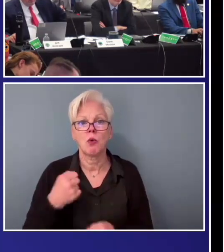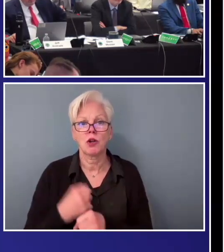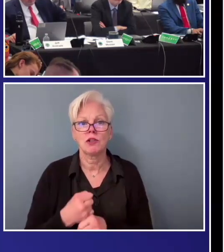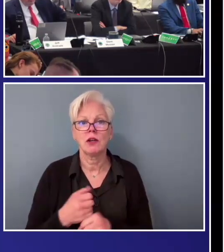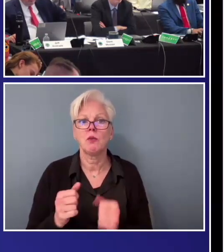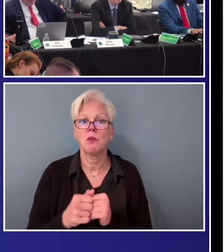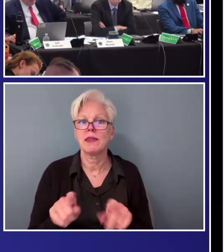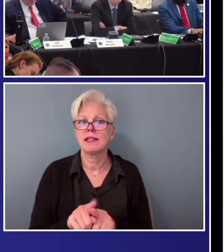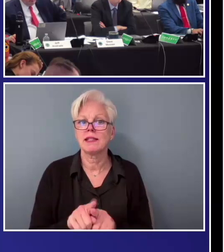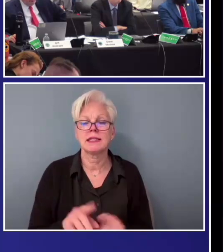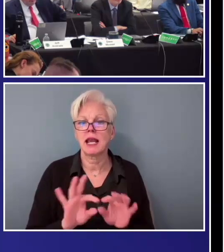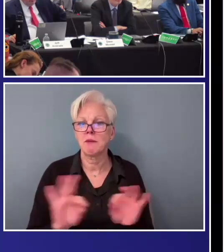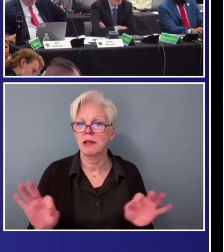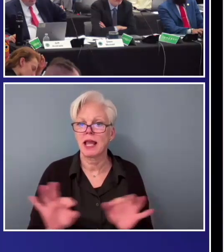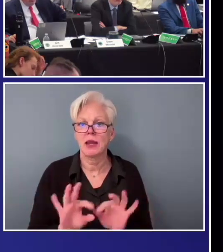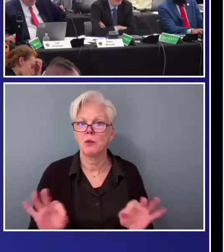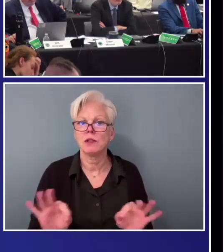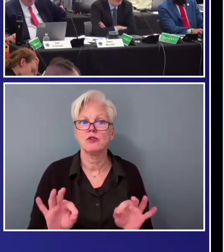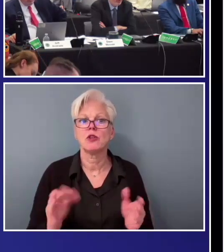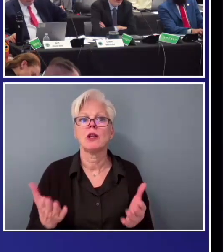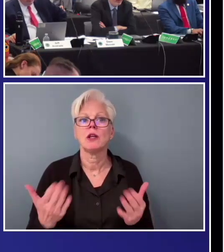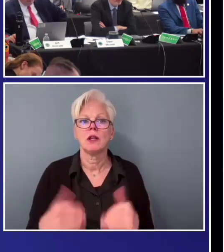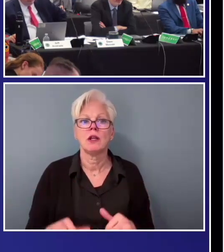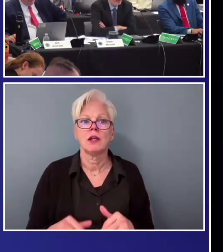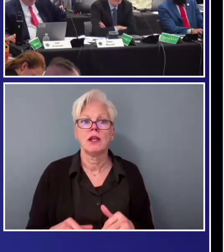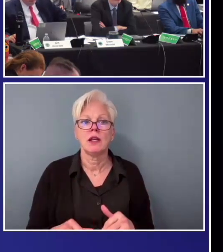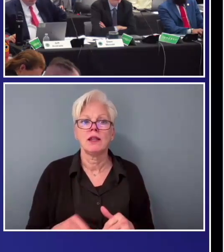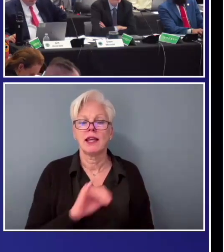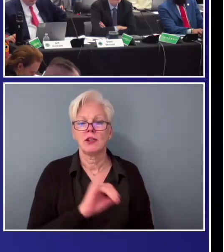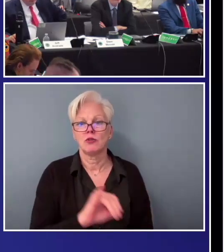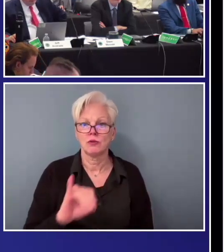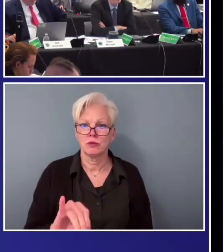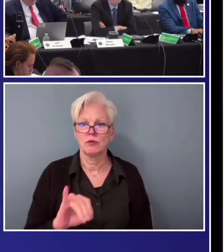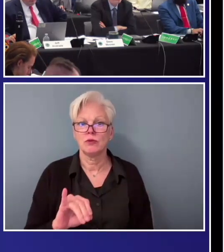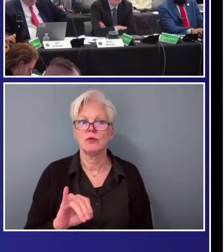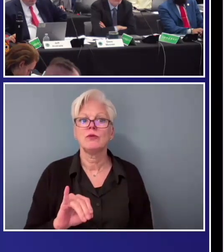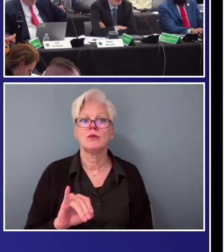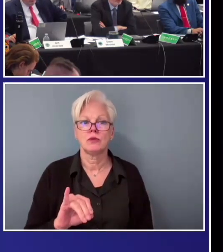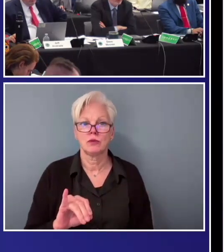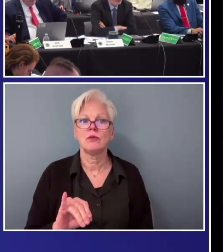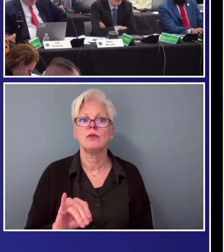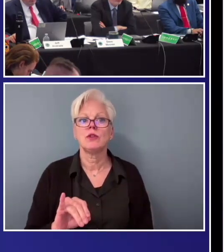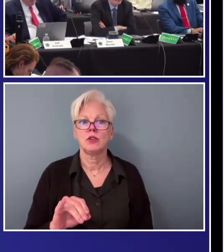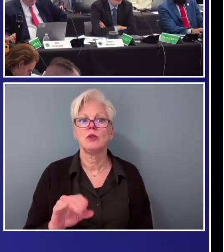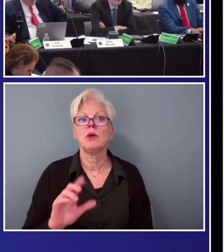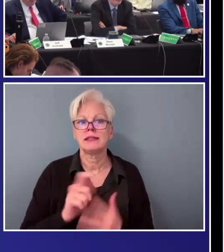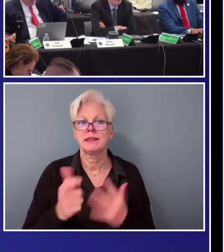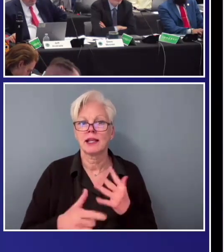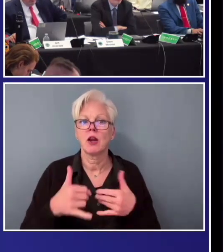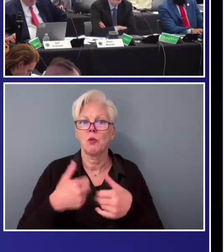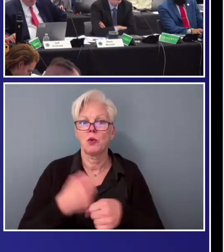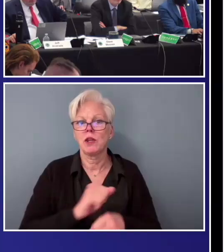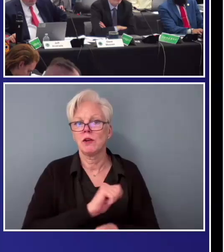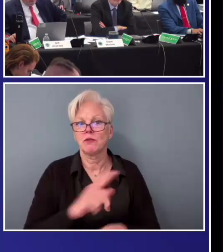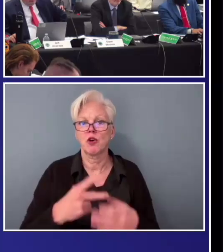language. Then we move into to Romanette two. Sequential award years for all programs within the same four-digit,